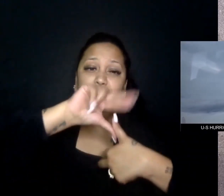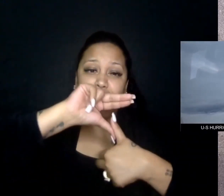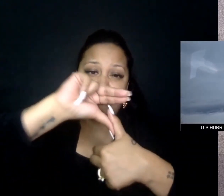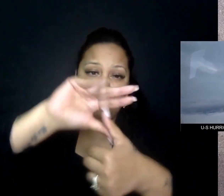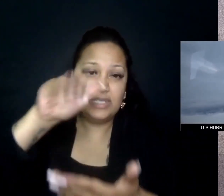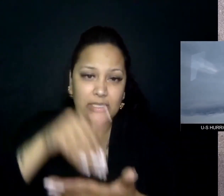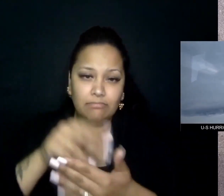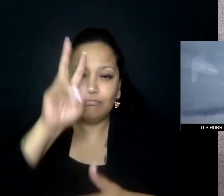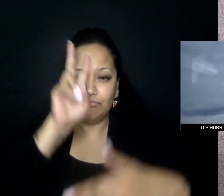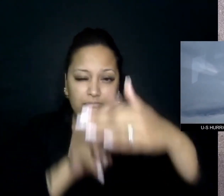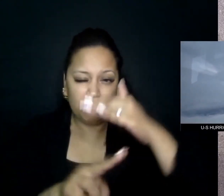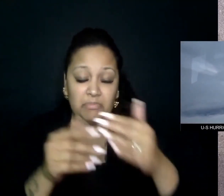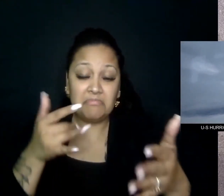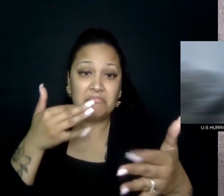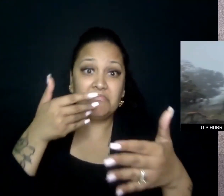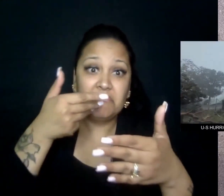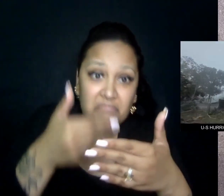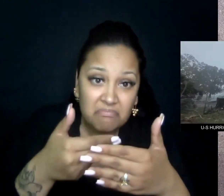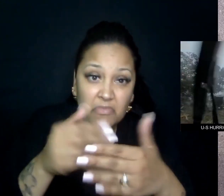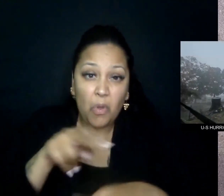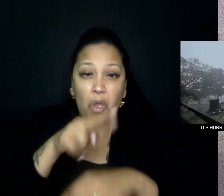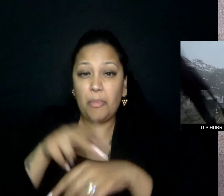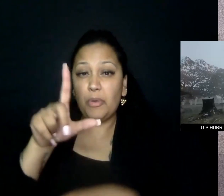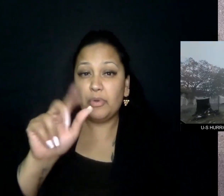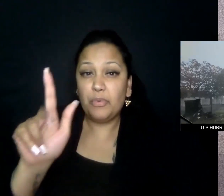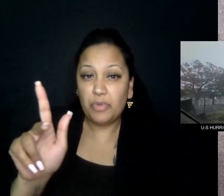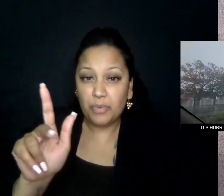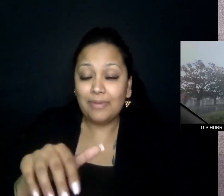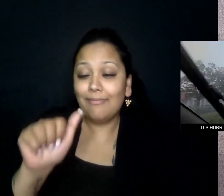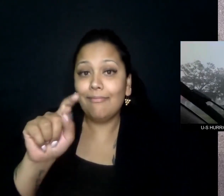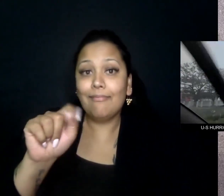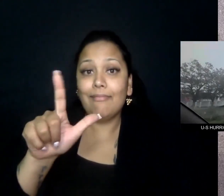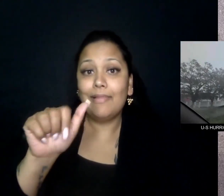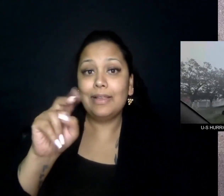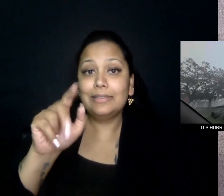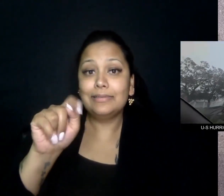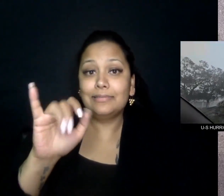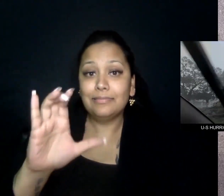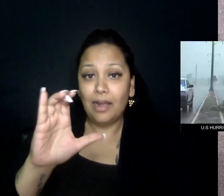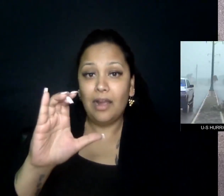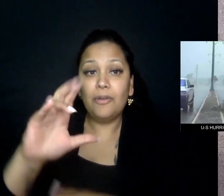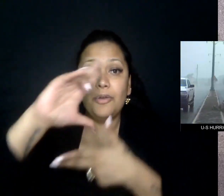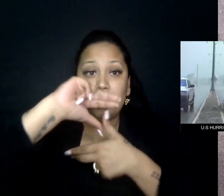The National Hurricane Center is predicting a near normal 2023 Atlantic hurricane season,